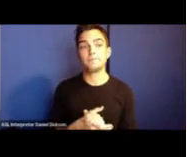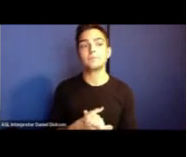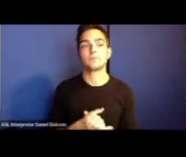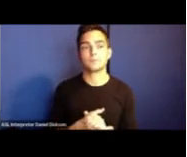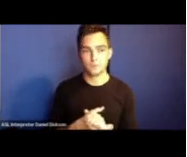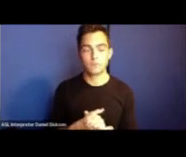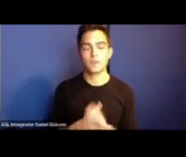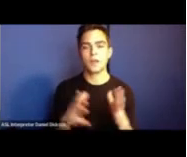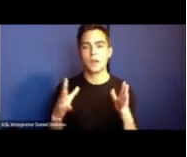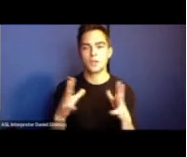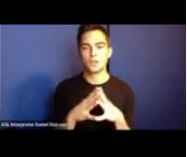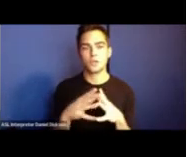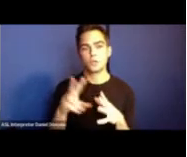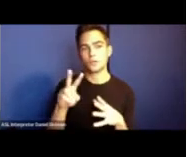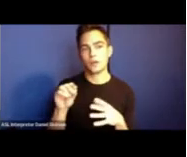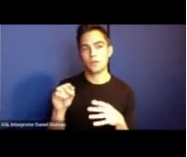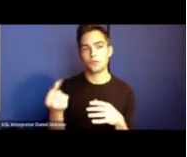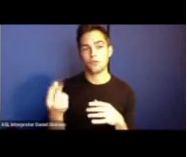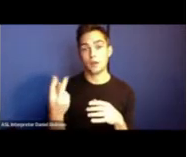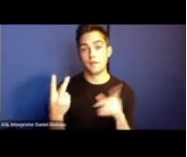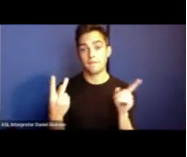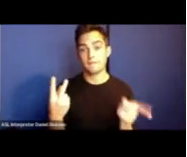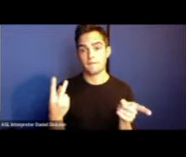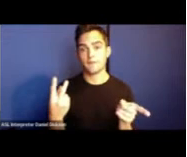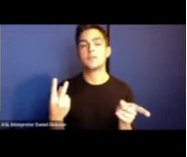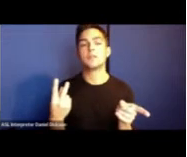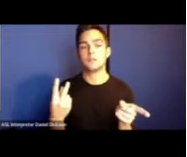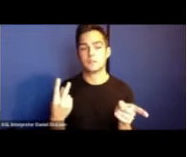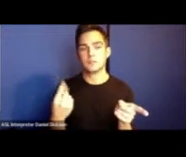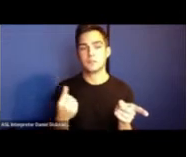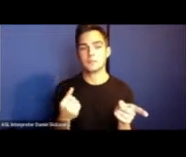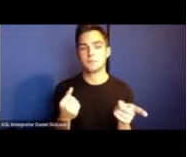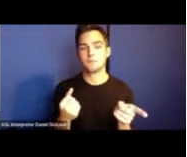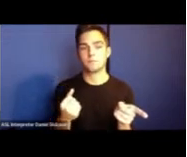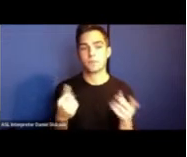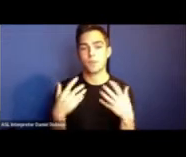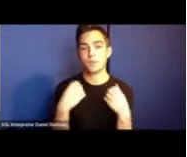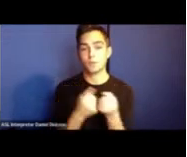So in 2012, the the recovery support workgroup conducted a